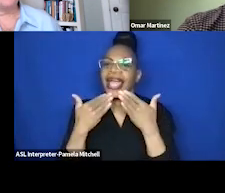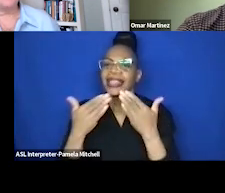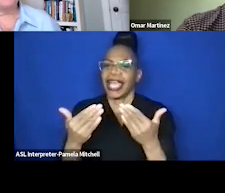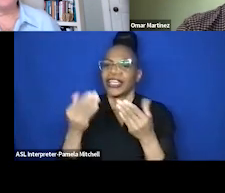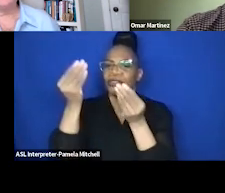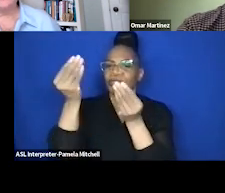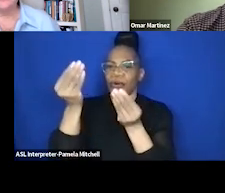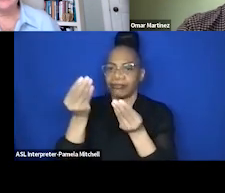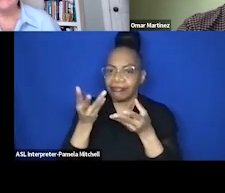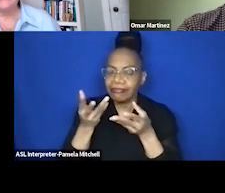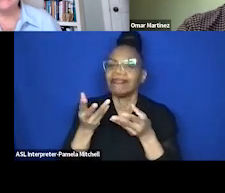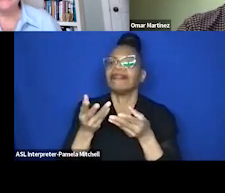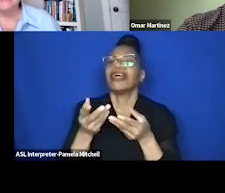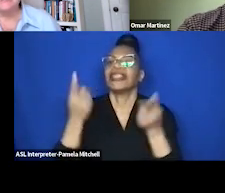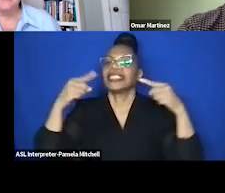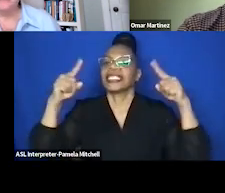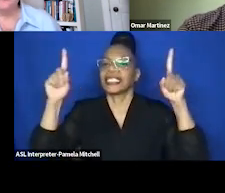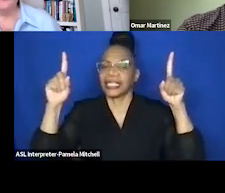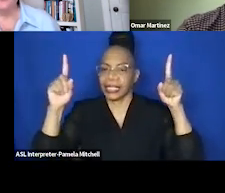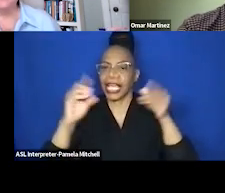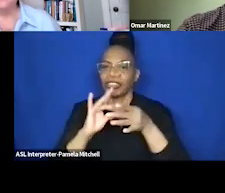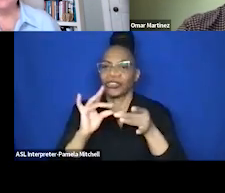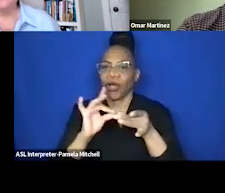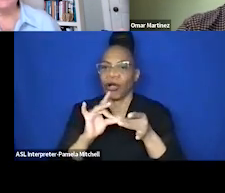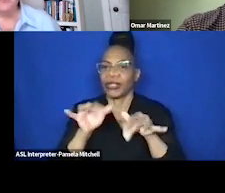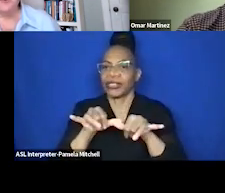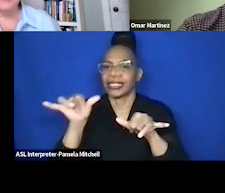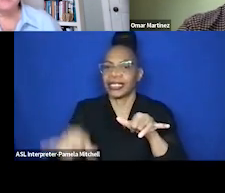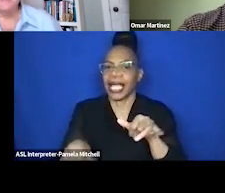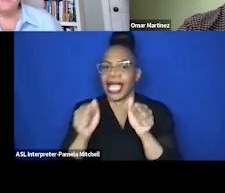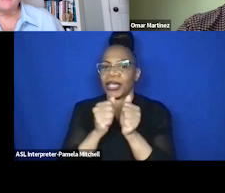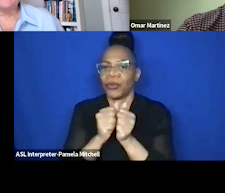We're gonna stay with SEARCH in Houston, one of the programs that you support.